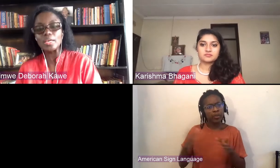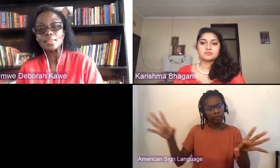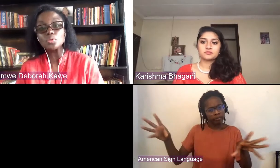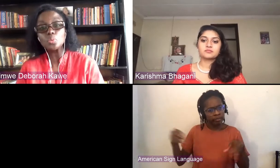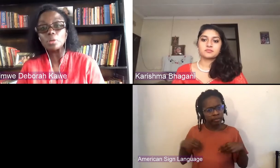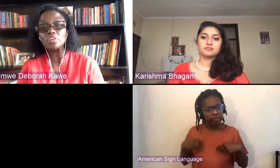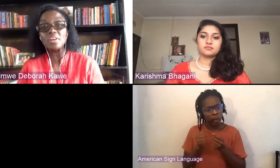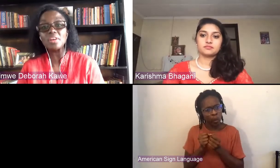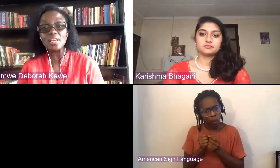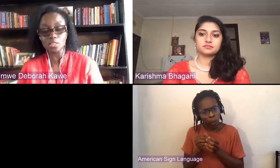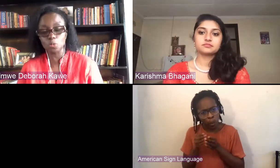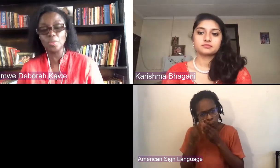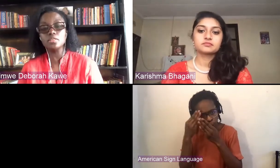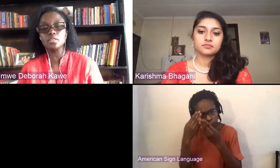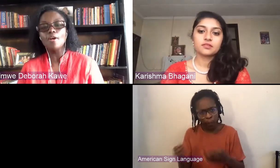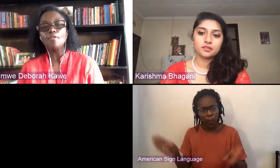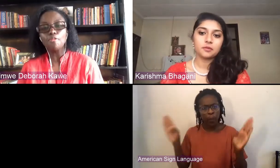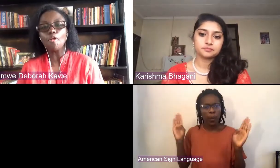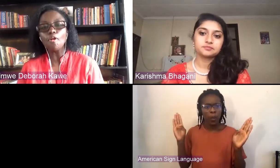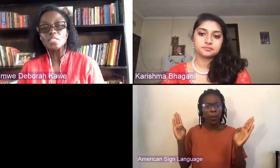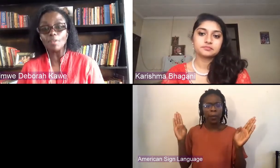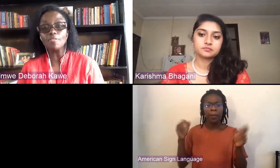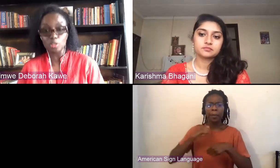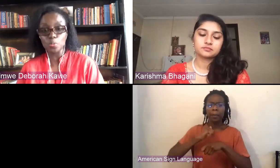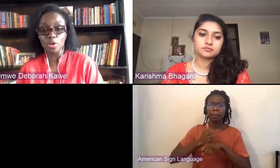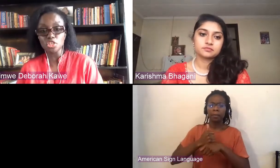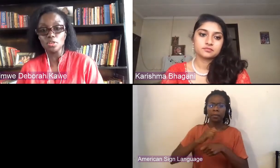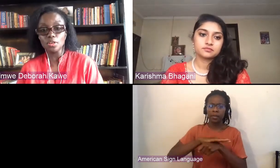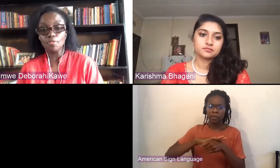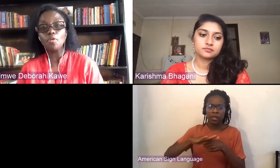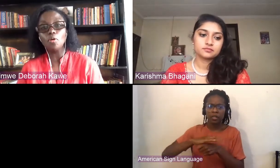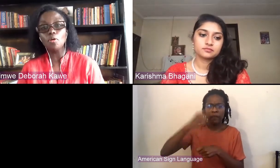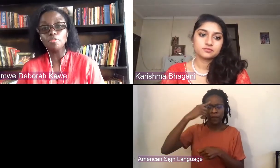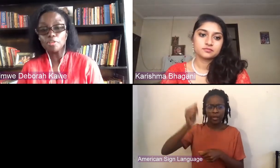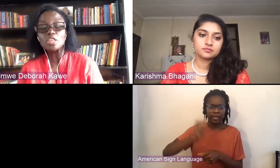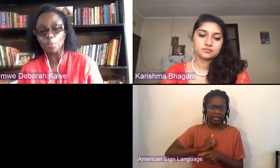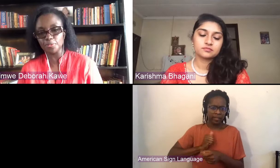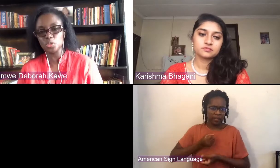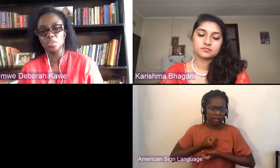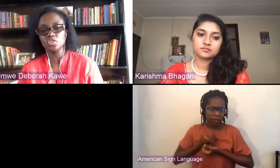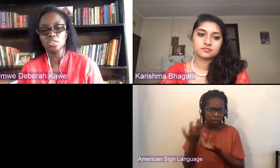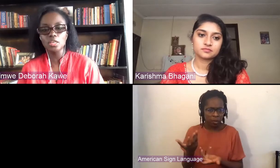And that will create a space for self-expression for freedom of speech